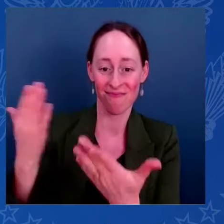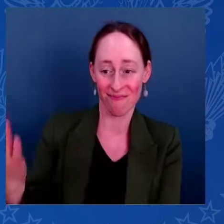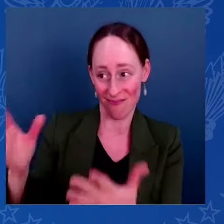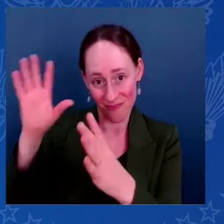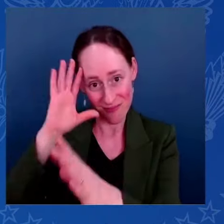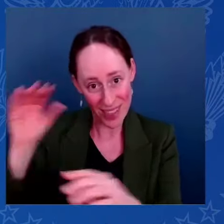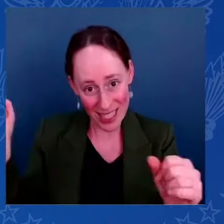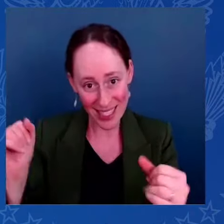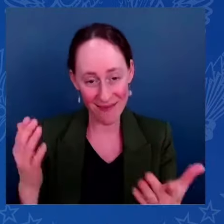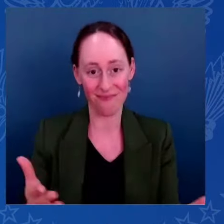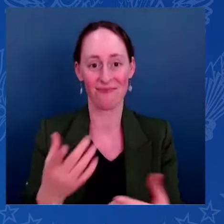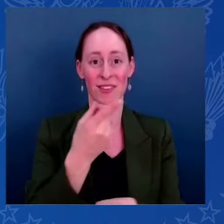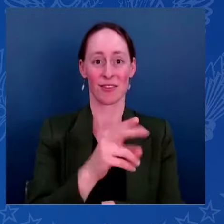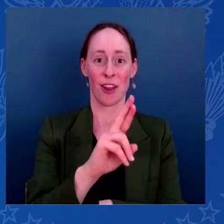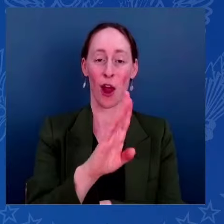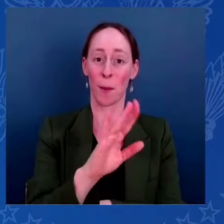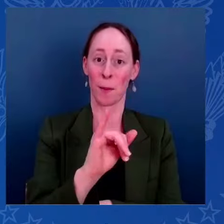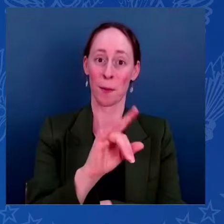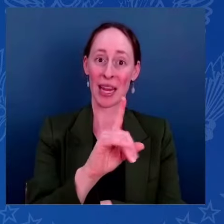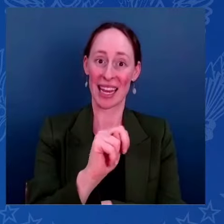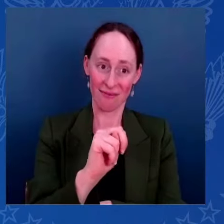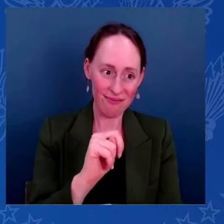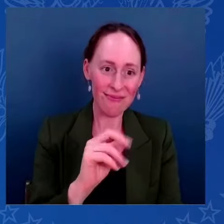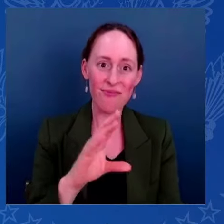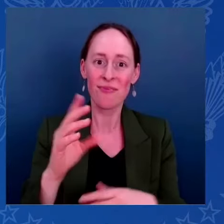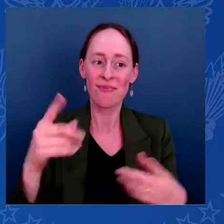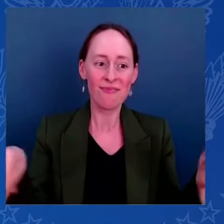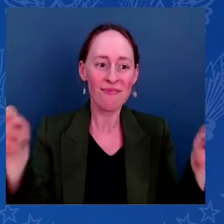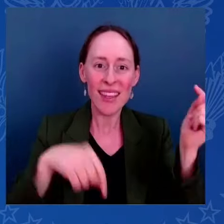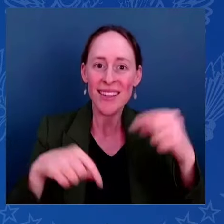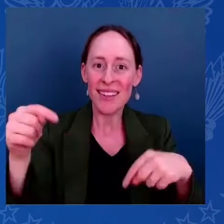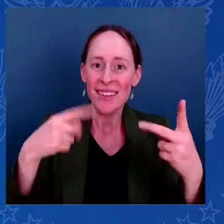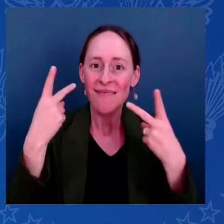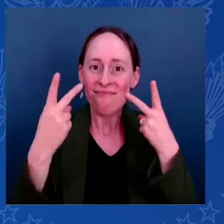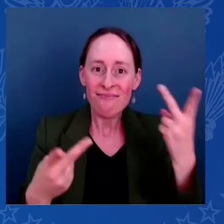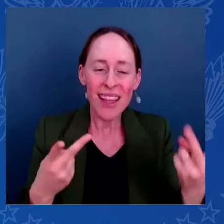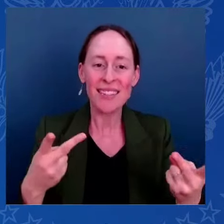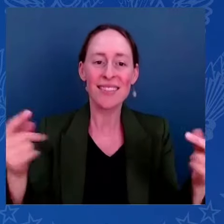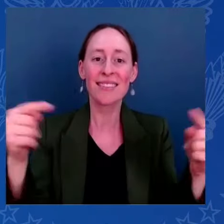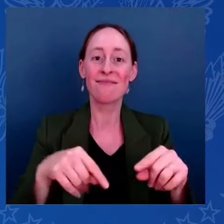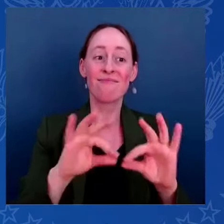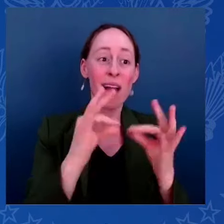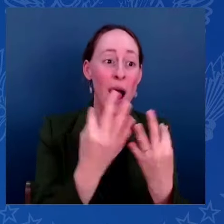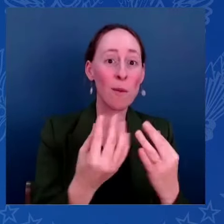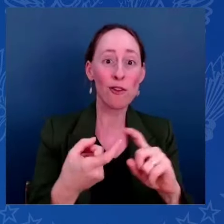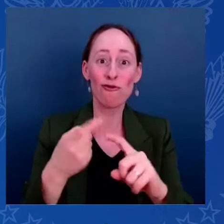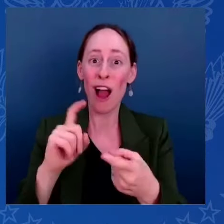colleagues, friends, and family, on behalf of our research team, I would like to personally extend my sincerest gratitude